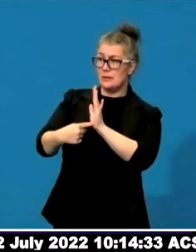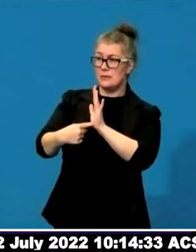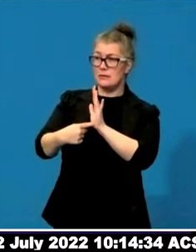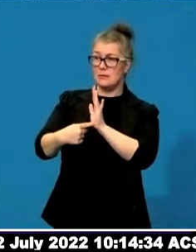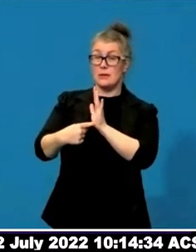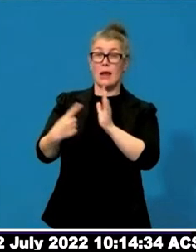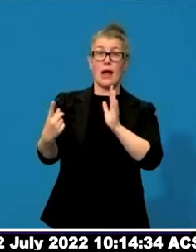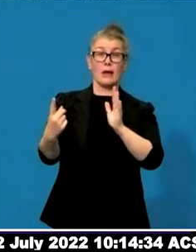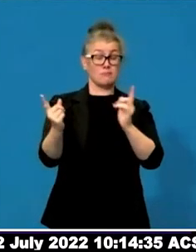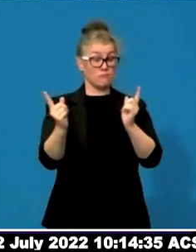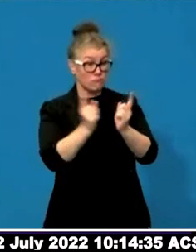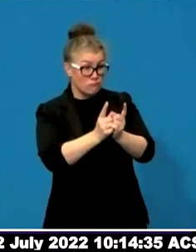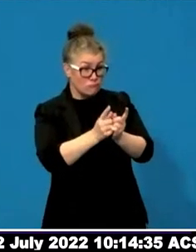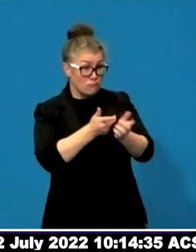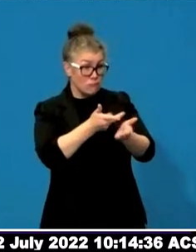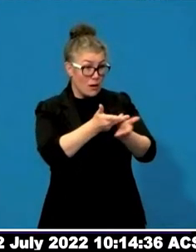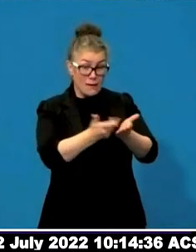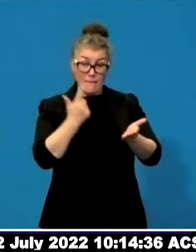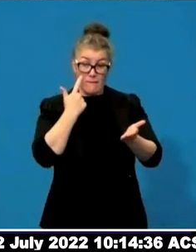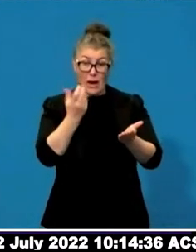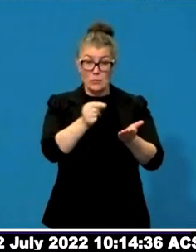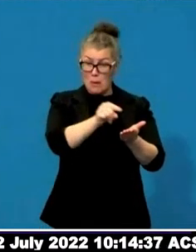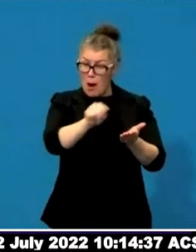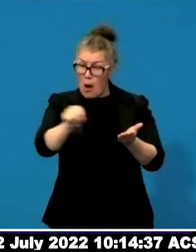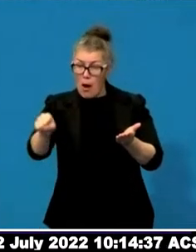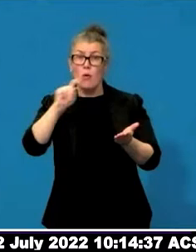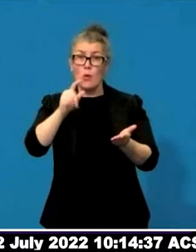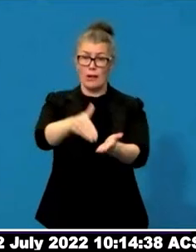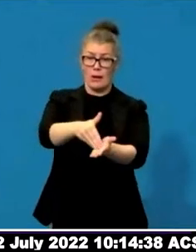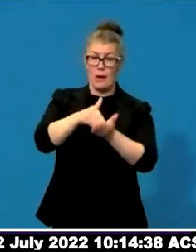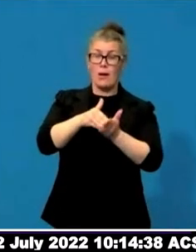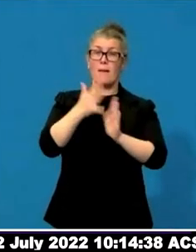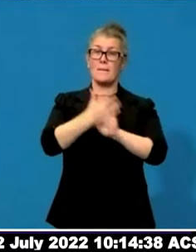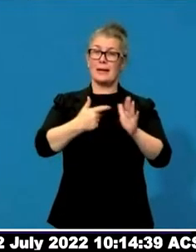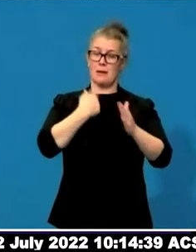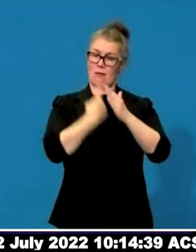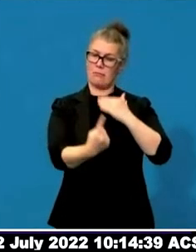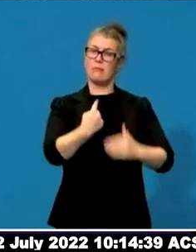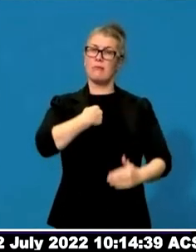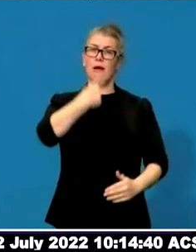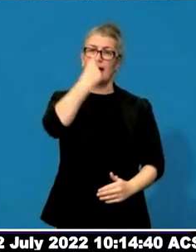that would make your life more independent and that you could do things on your own.